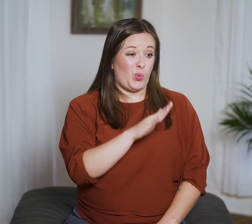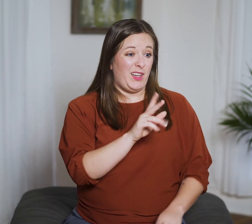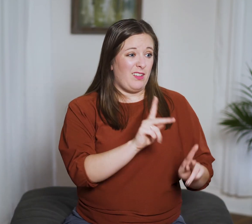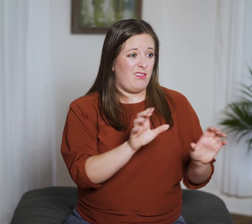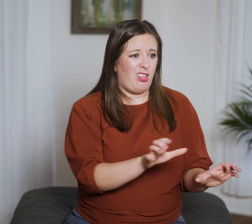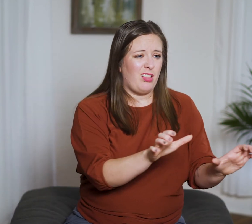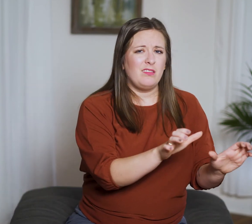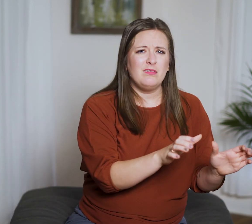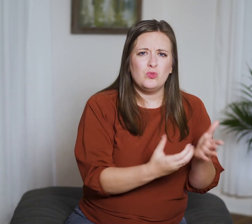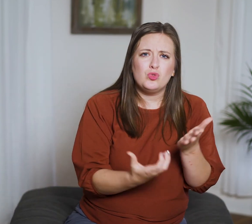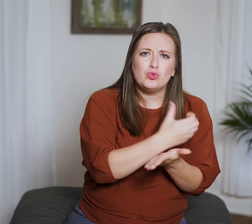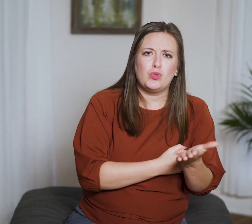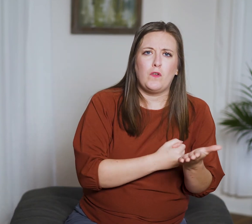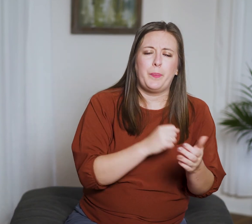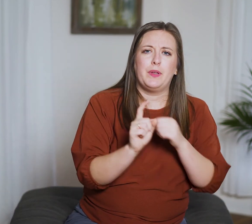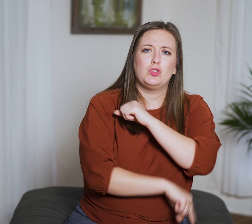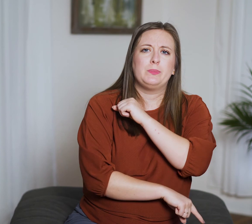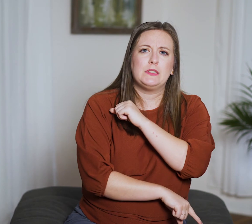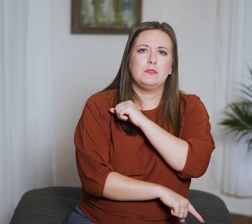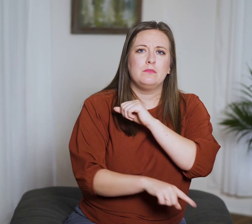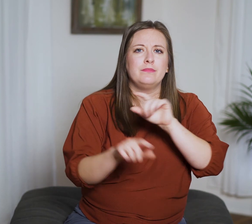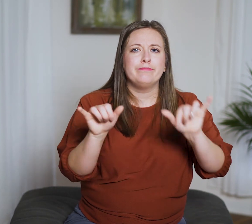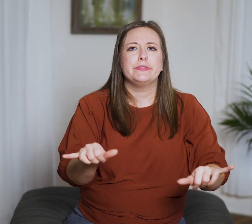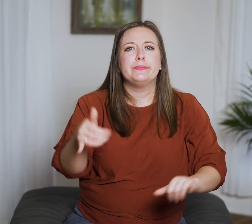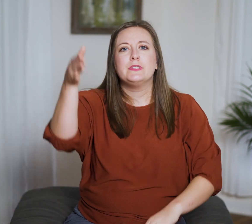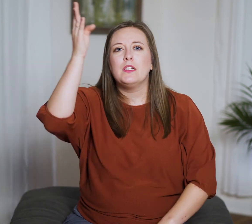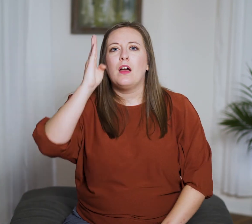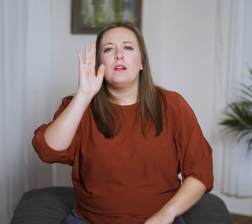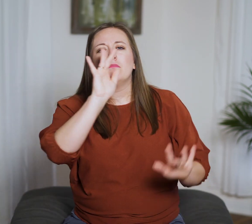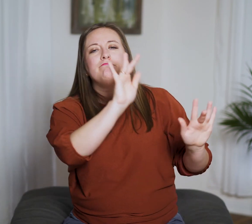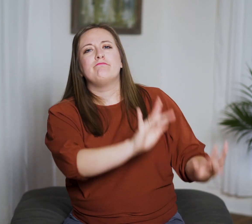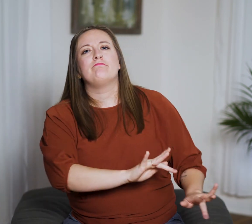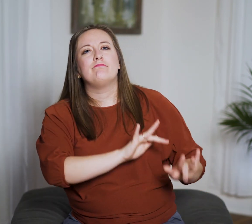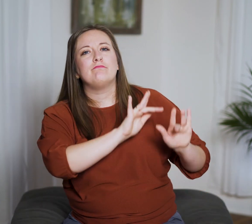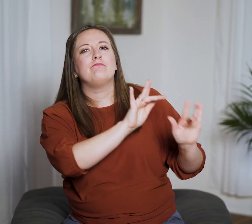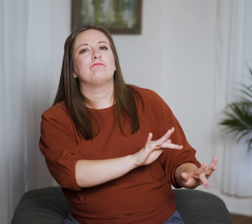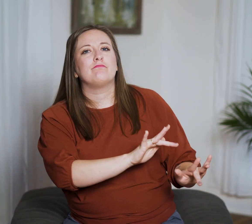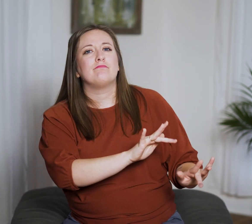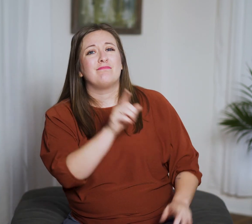Wickedness deserves punishment. Yet God still has mercy.